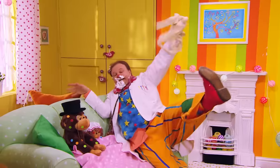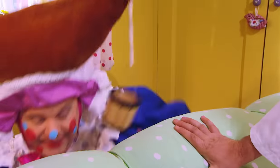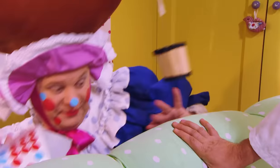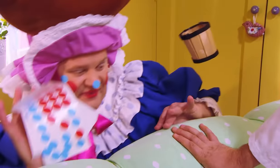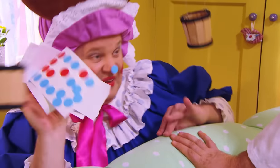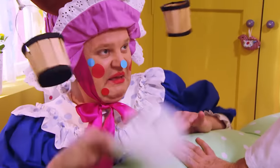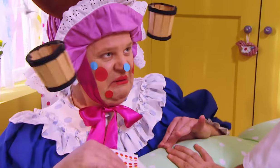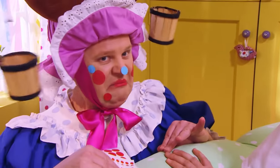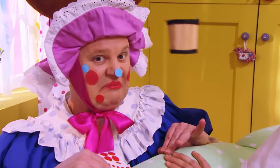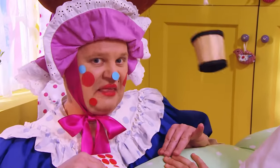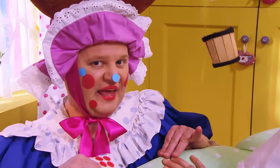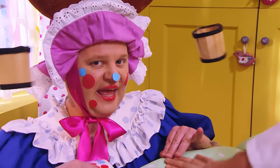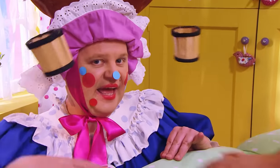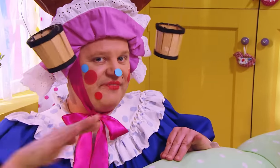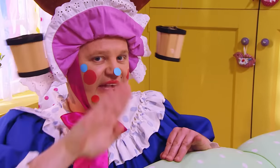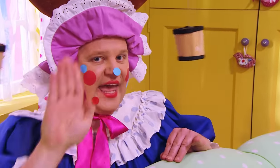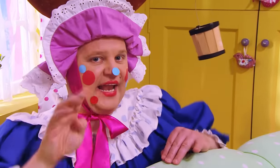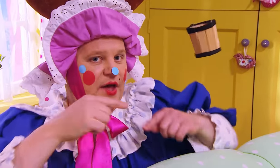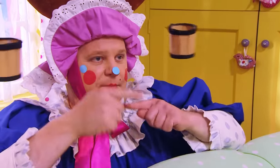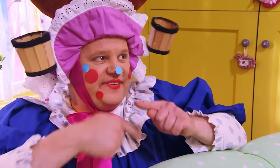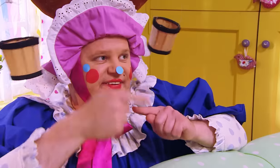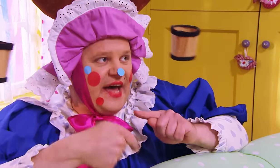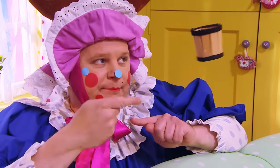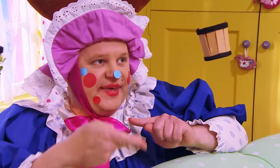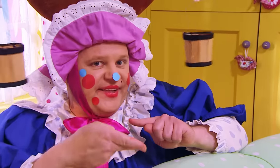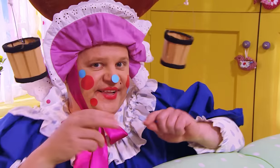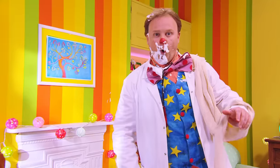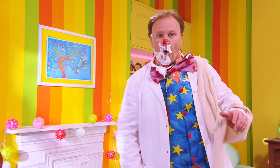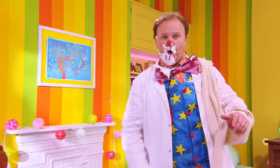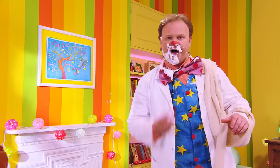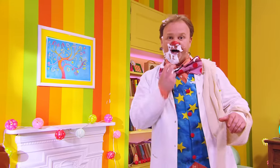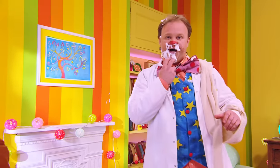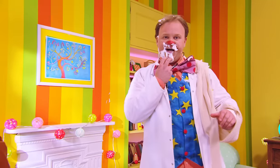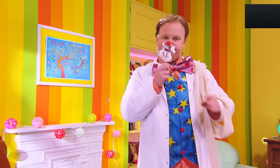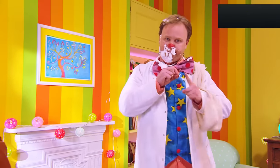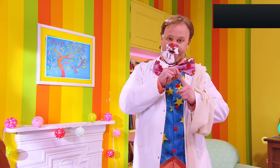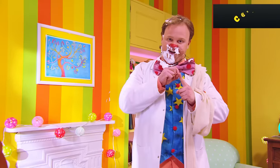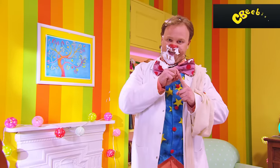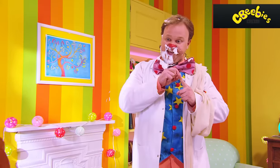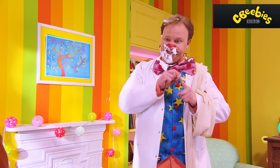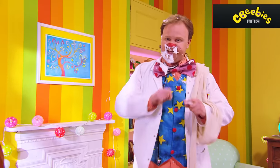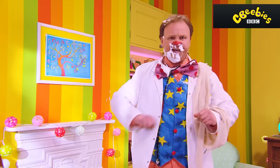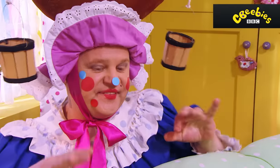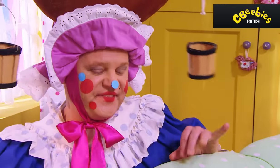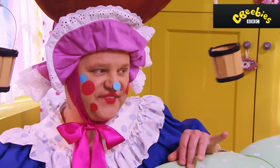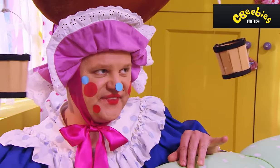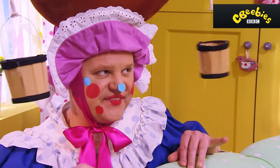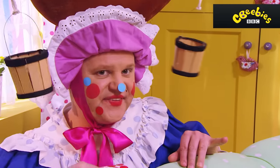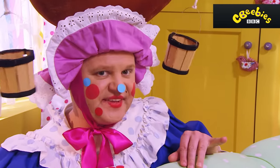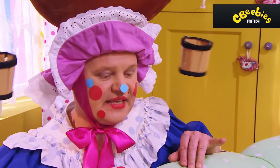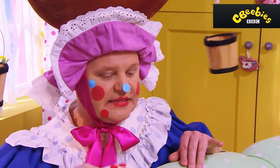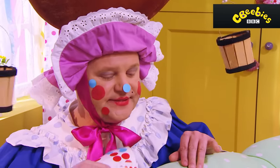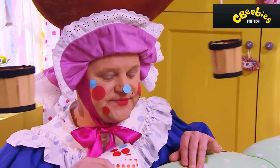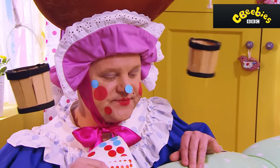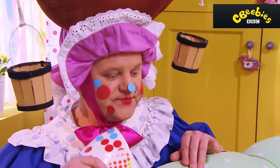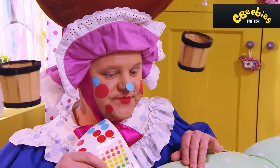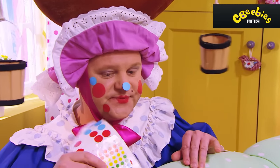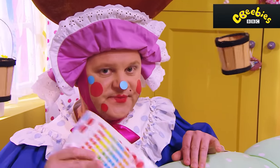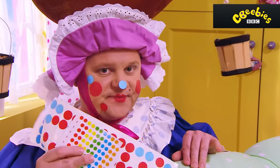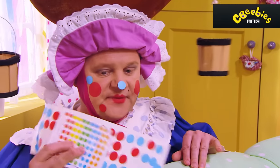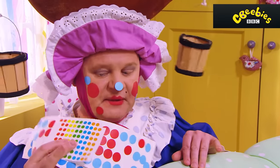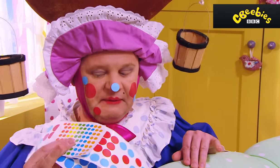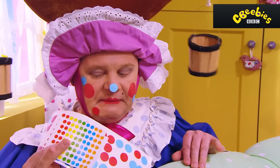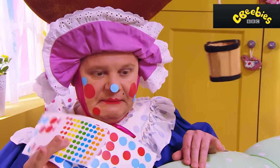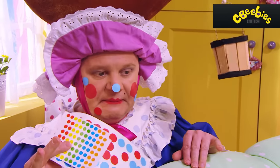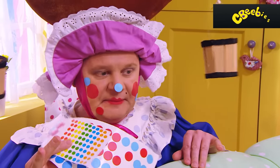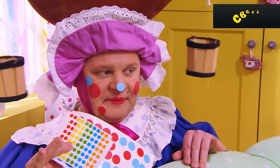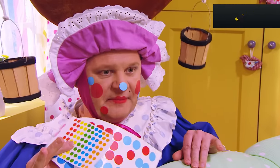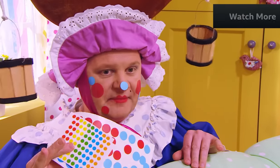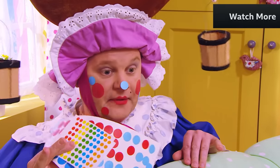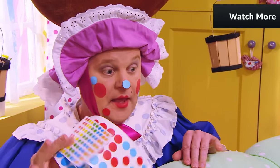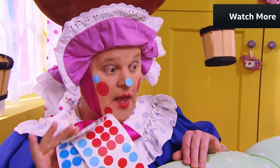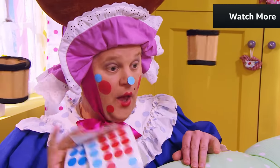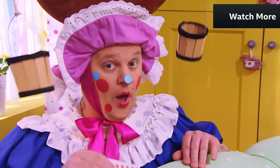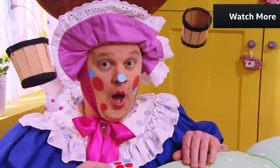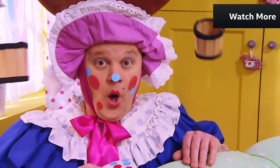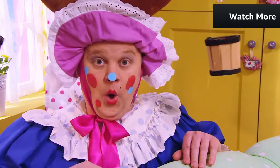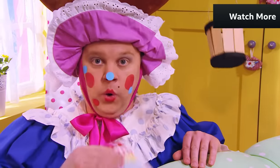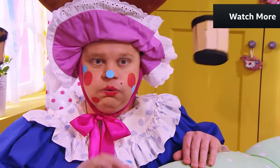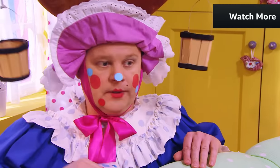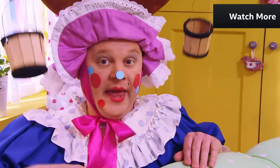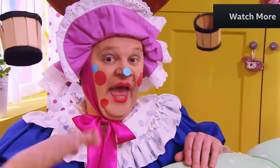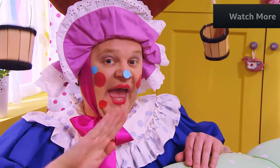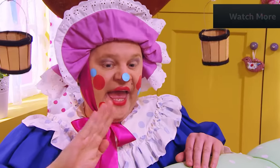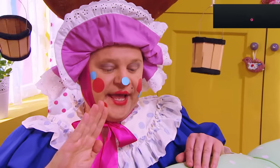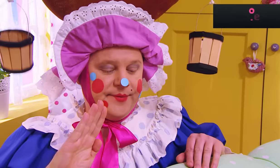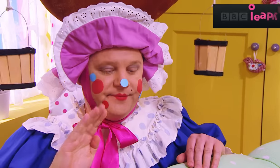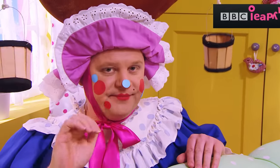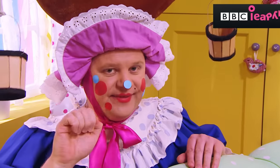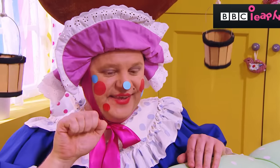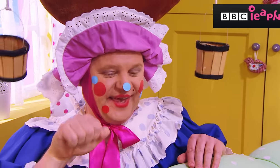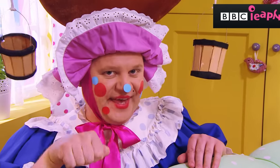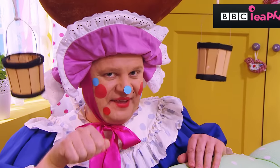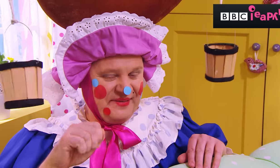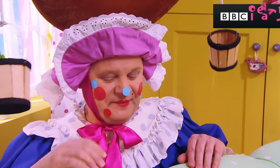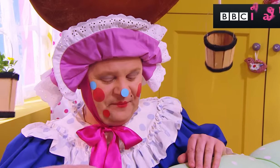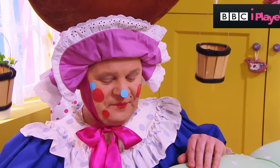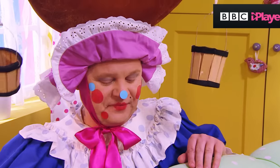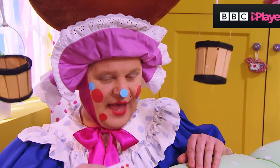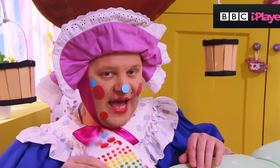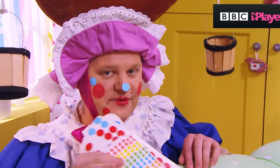whoops hello mr tambiel oh and polly oh polly was a you stick in the spots on doctor toys yes i was